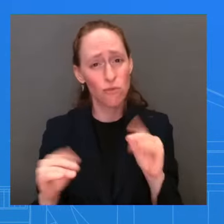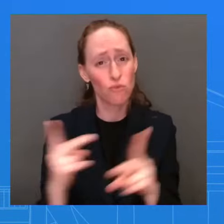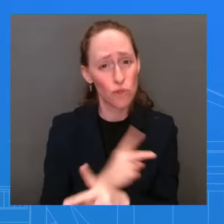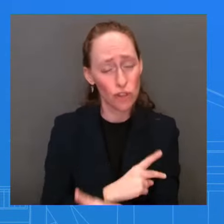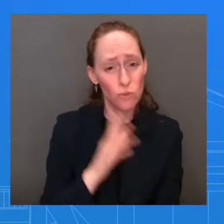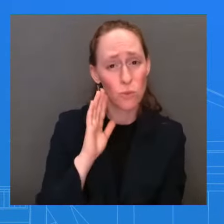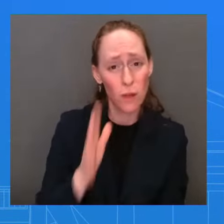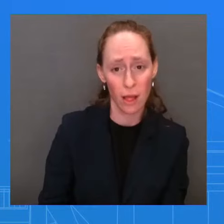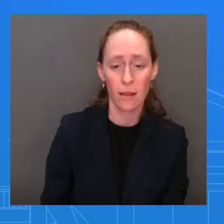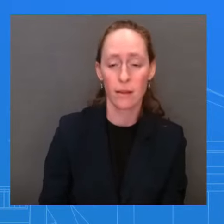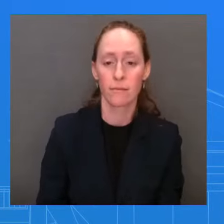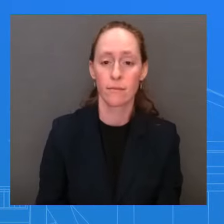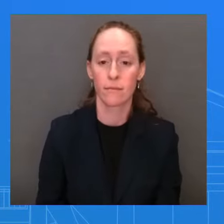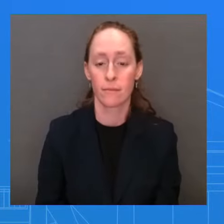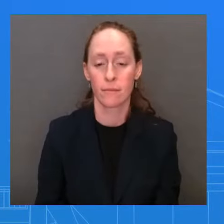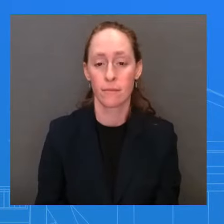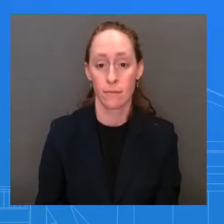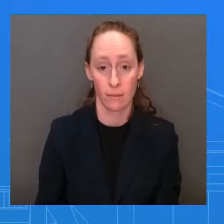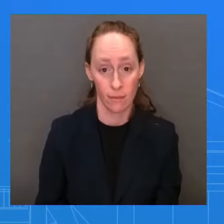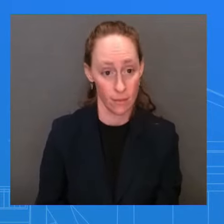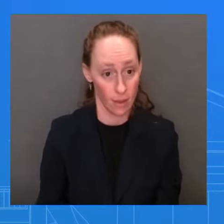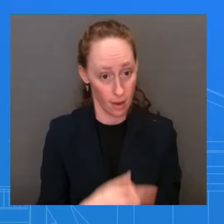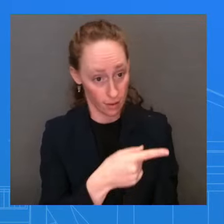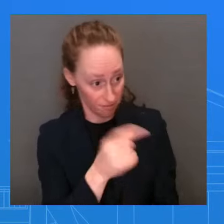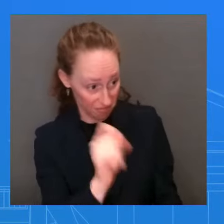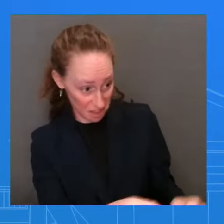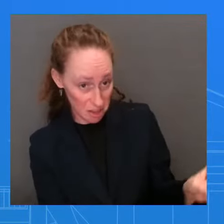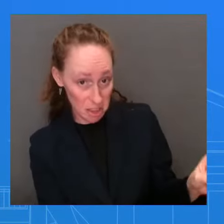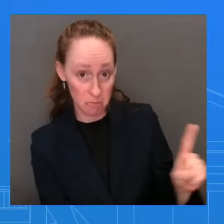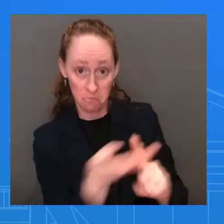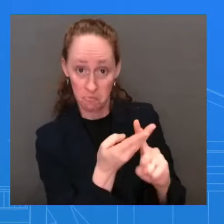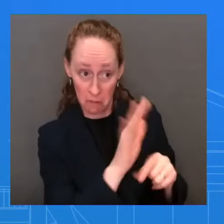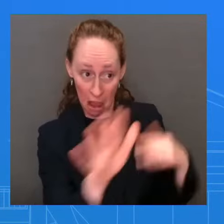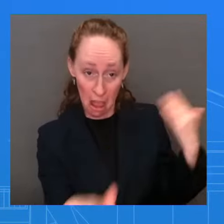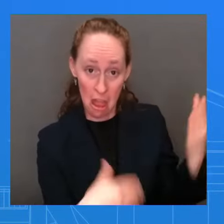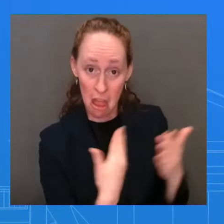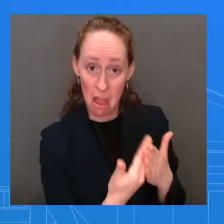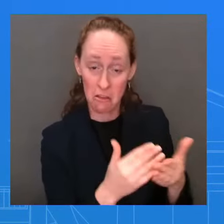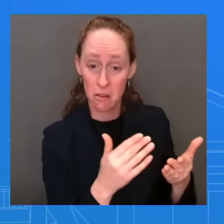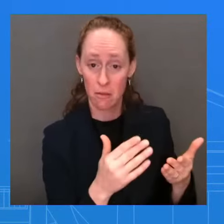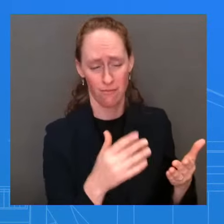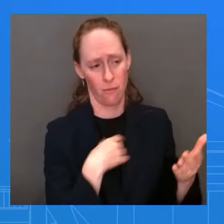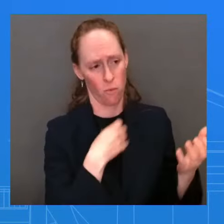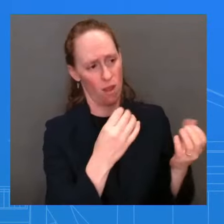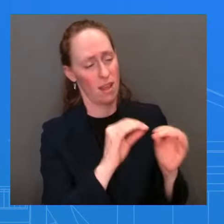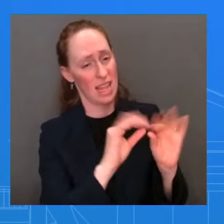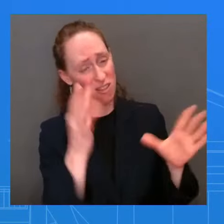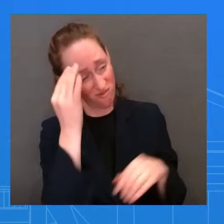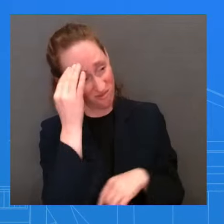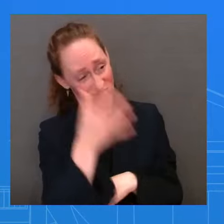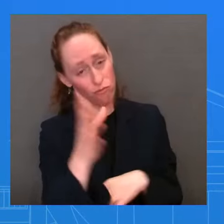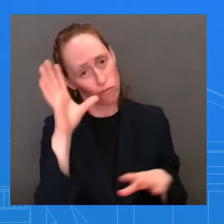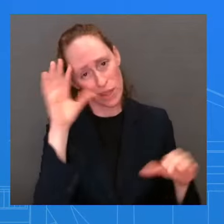We have been very clear: This President does not support this bill. I think Leader Schumer has been very clear about this bill,